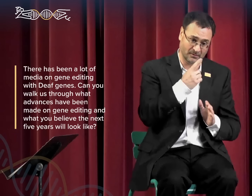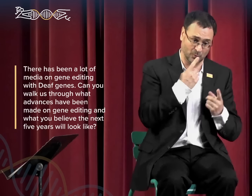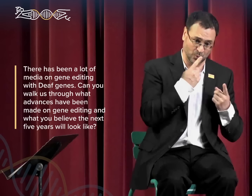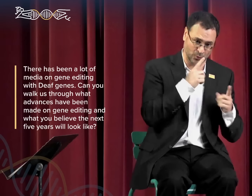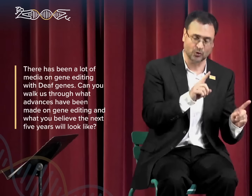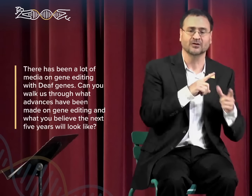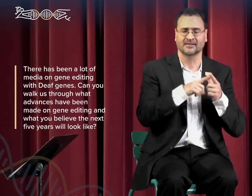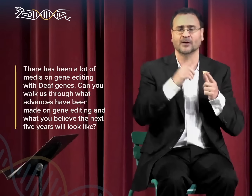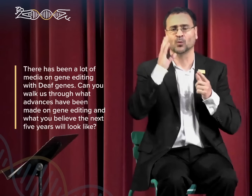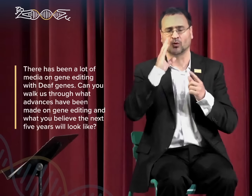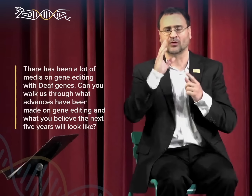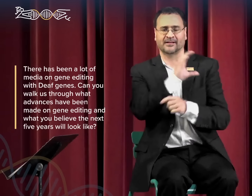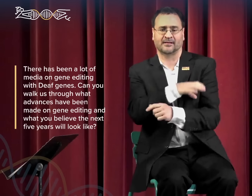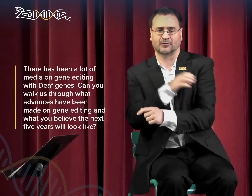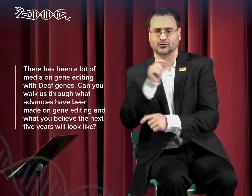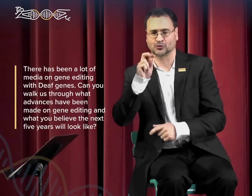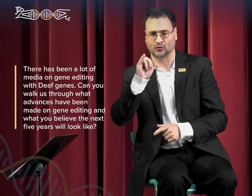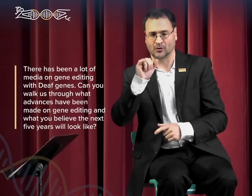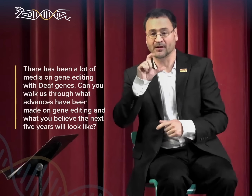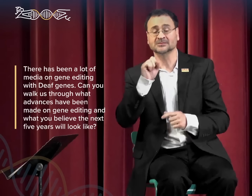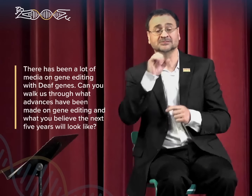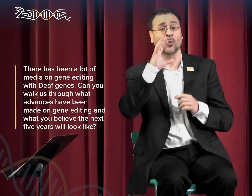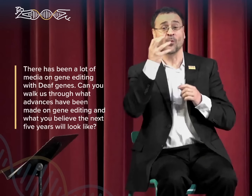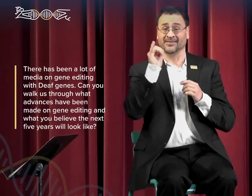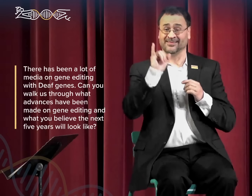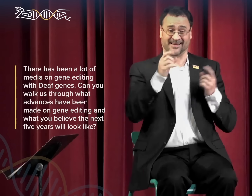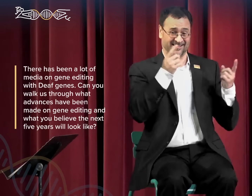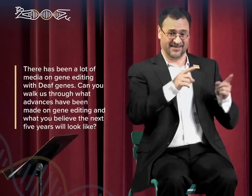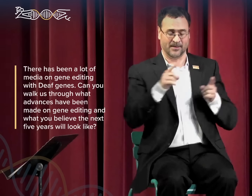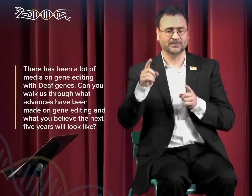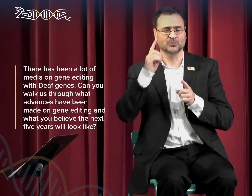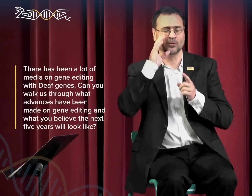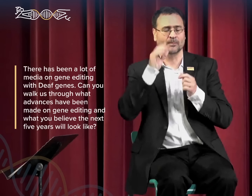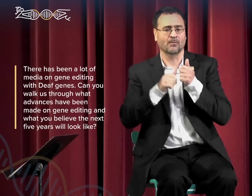theres a model that works through clinical trials, those pharmacy companies